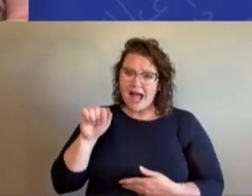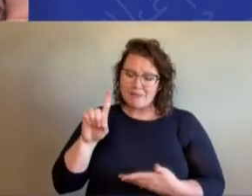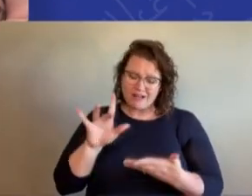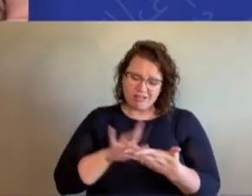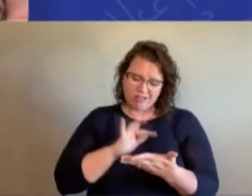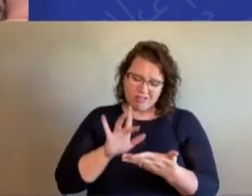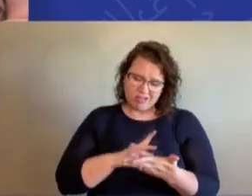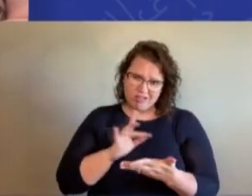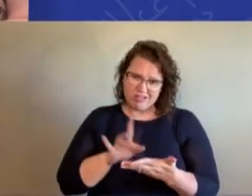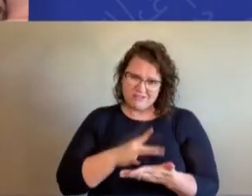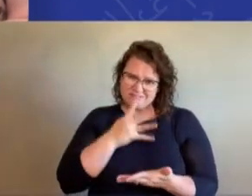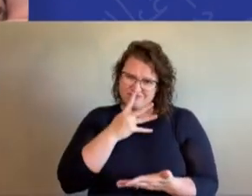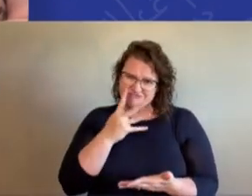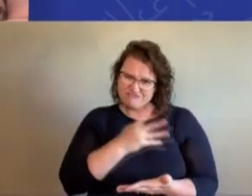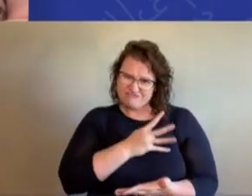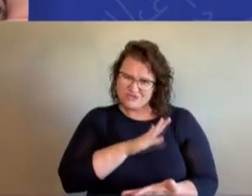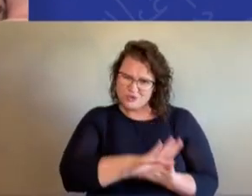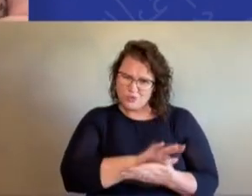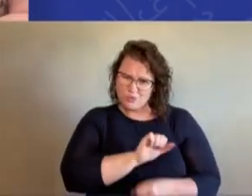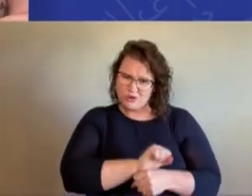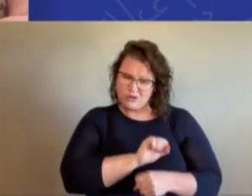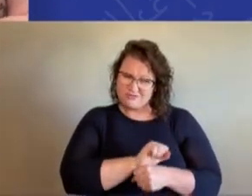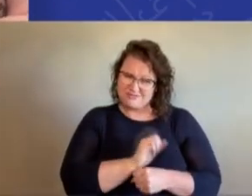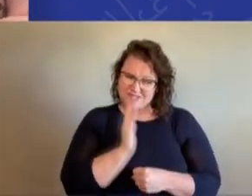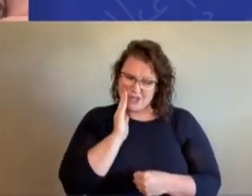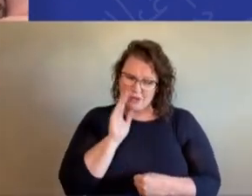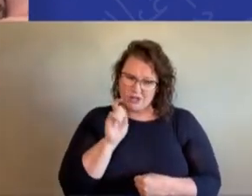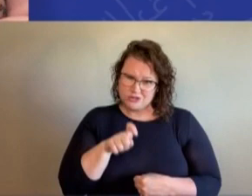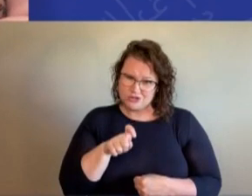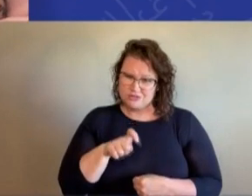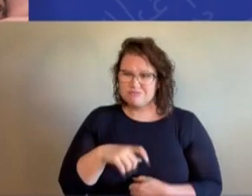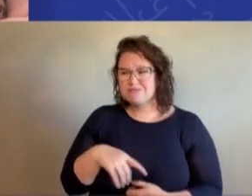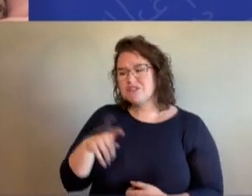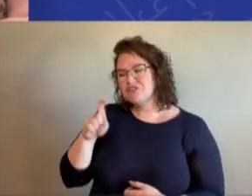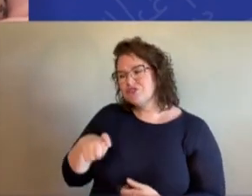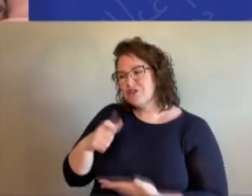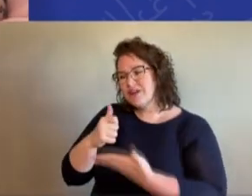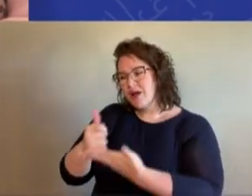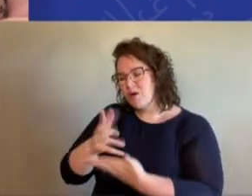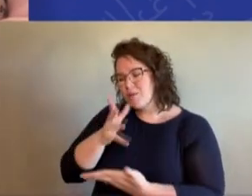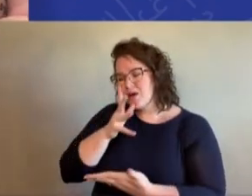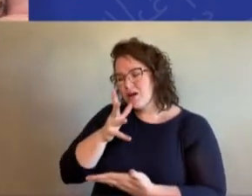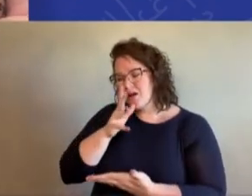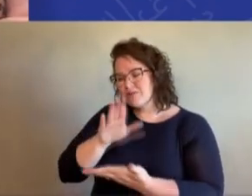anything. We just kind of feel like maybe just staying on our iPad even